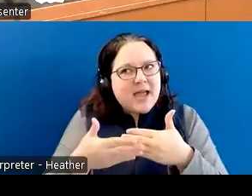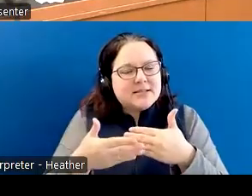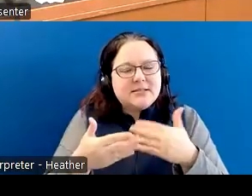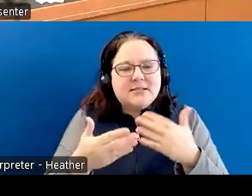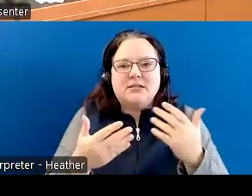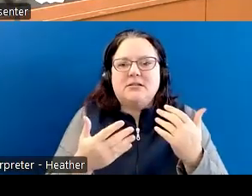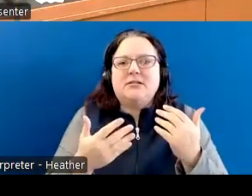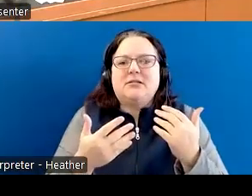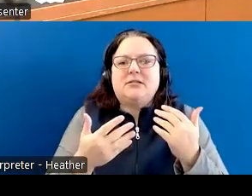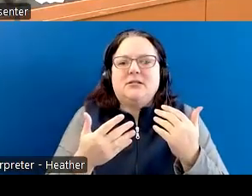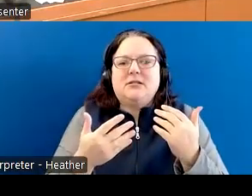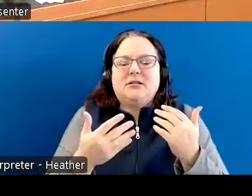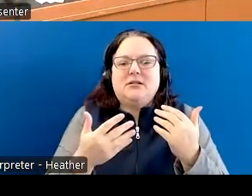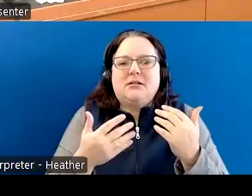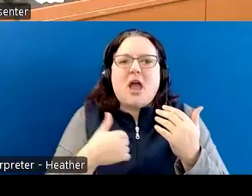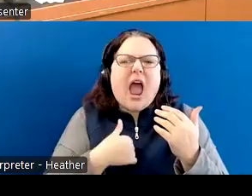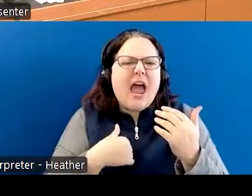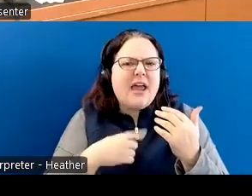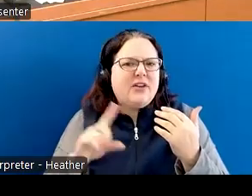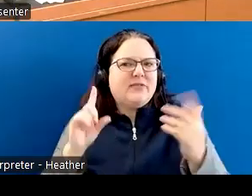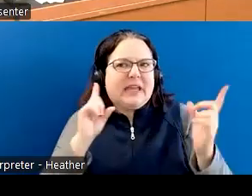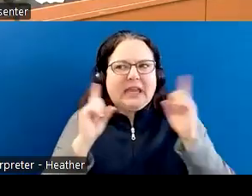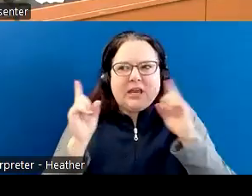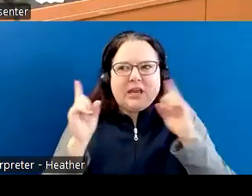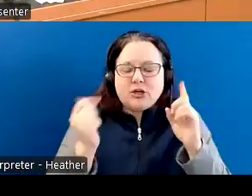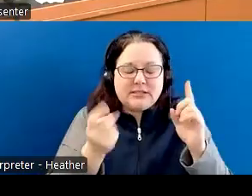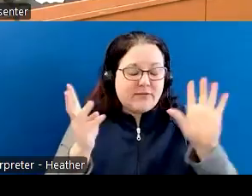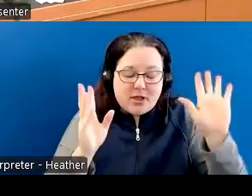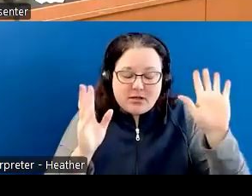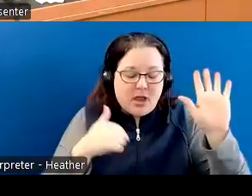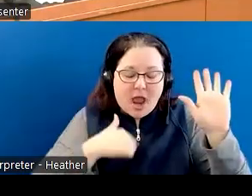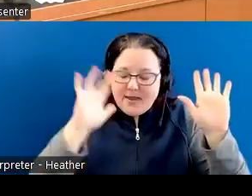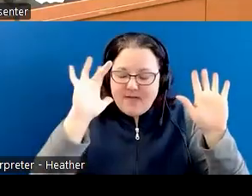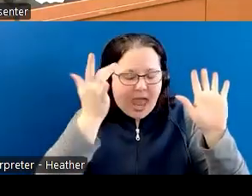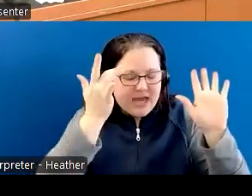um and I I've heard several just say I've I've had I've had it with this system I